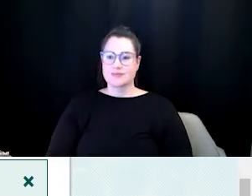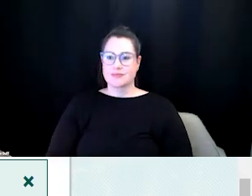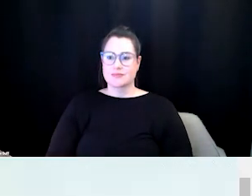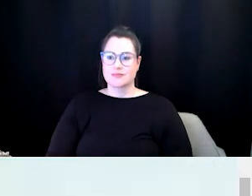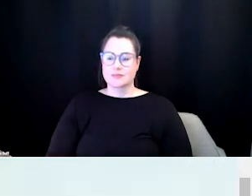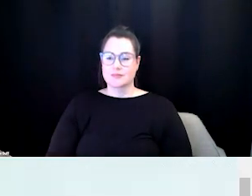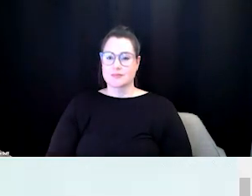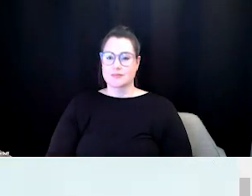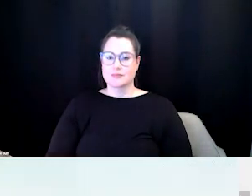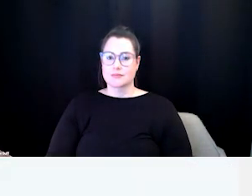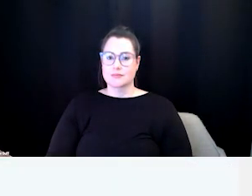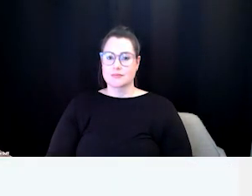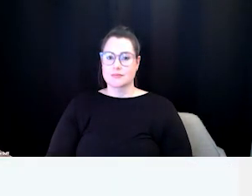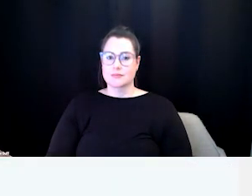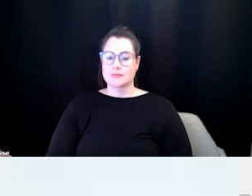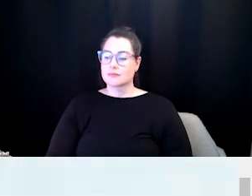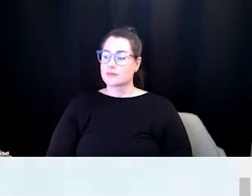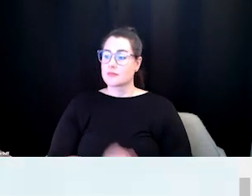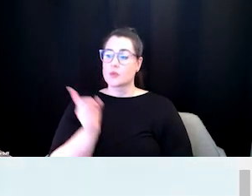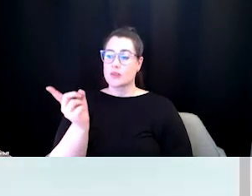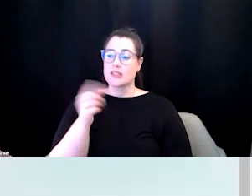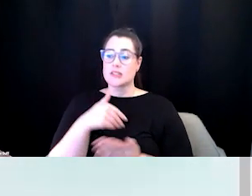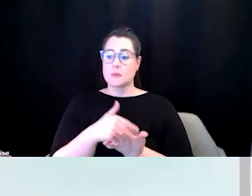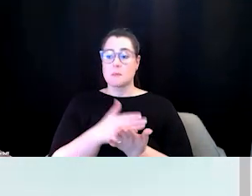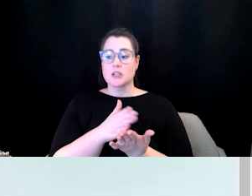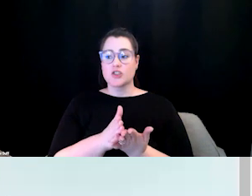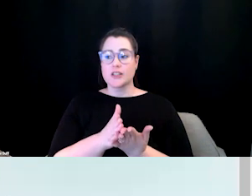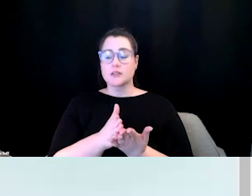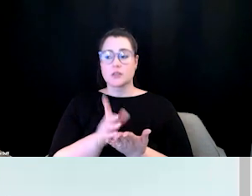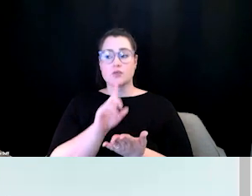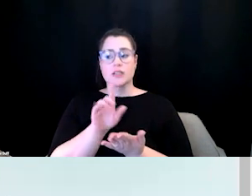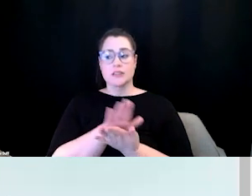So this budget is, I would say, a really nice dynamic budget.